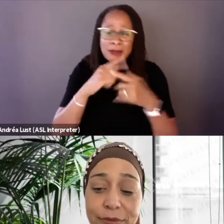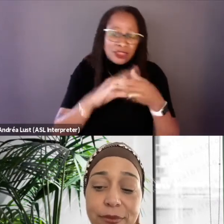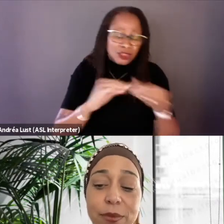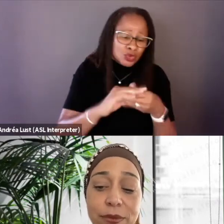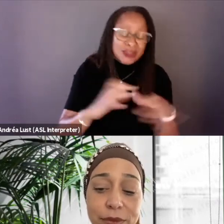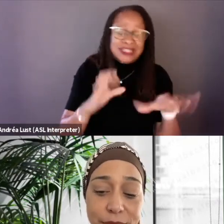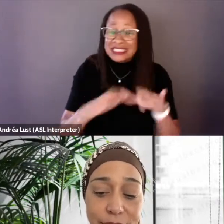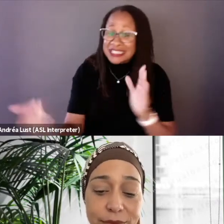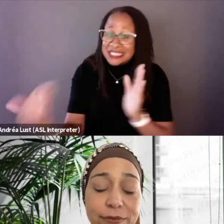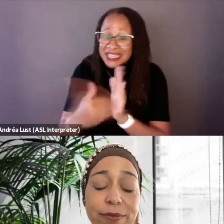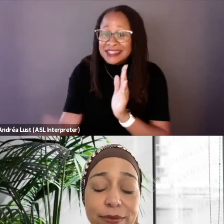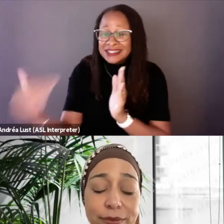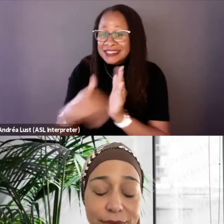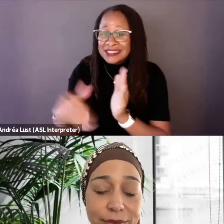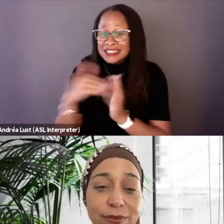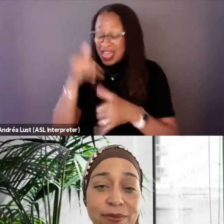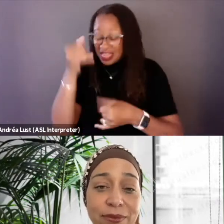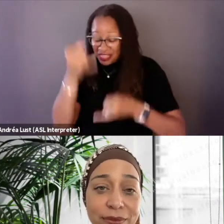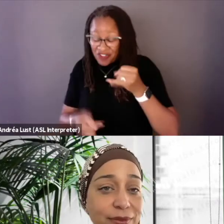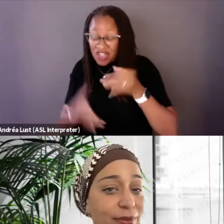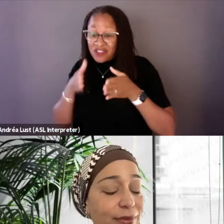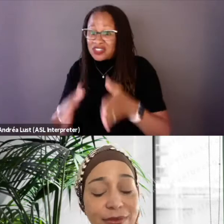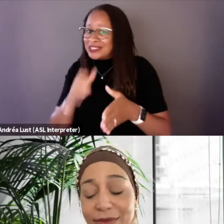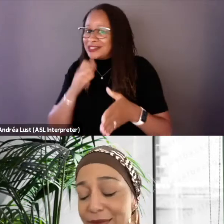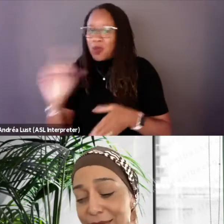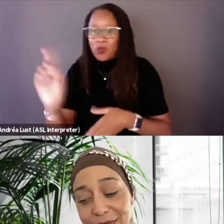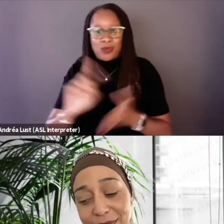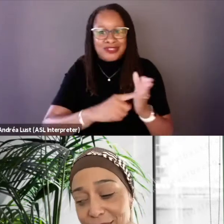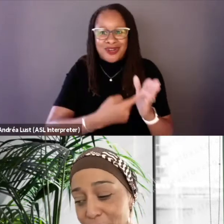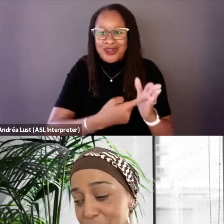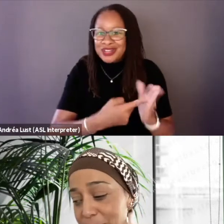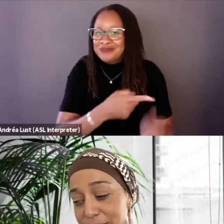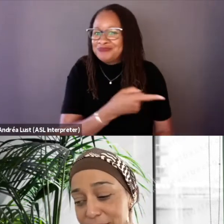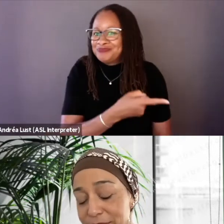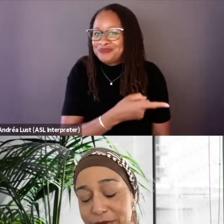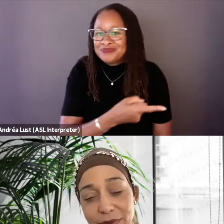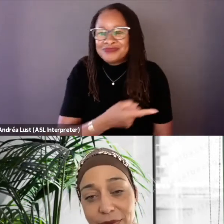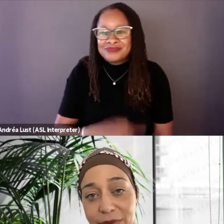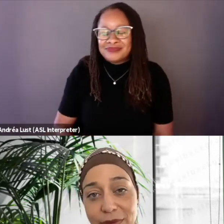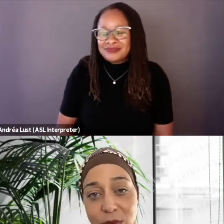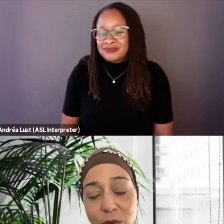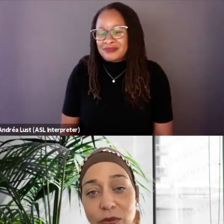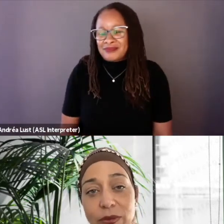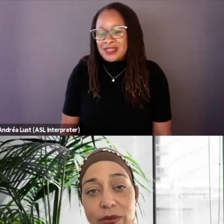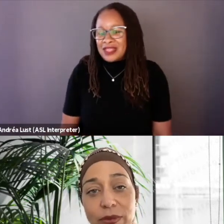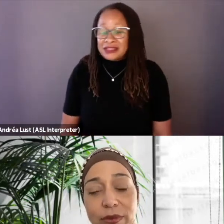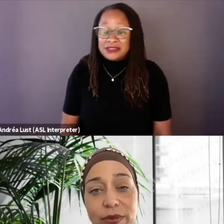The final version you're seeing is not what we started. You know, after everything was shot, we did many times.